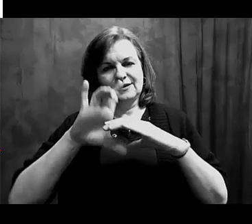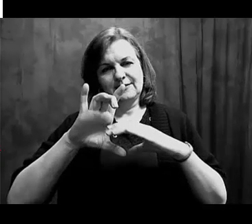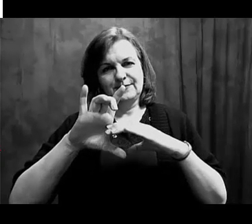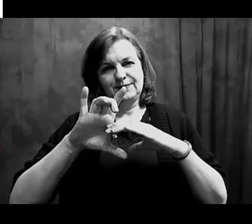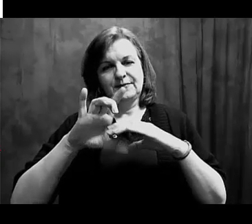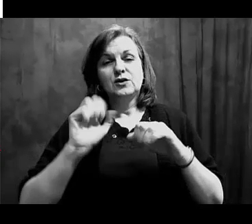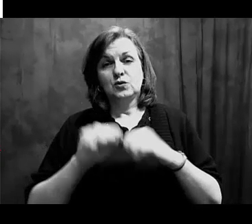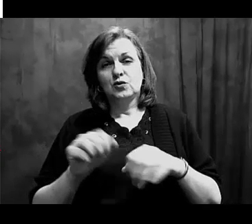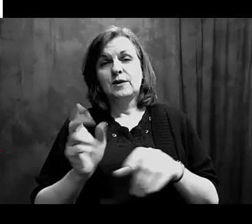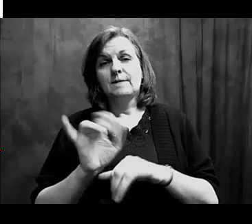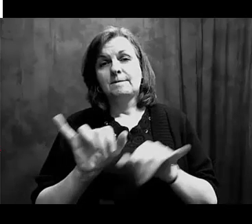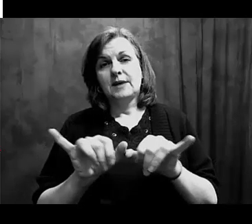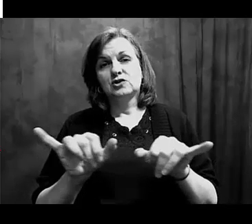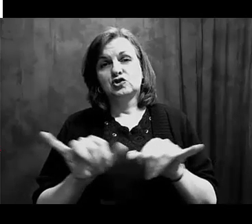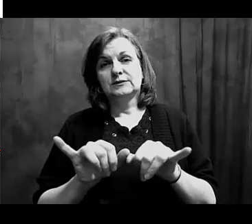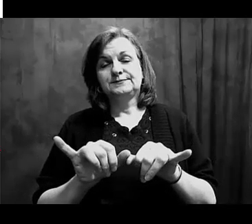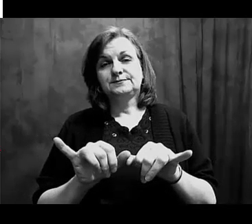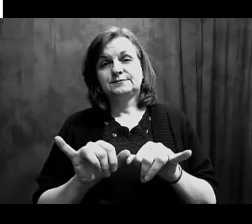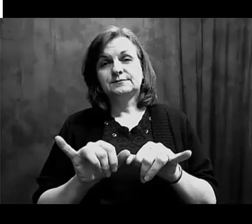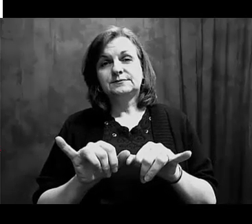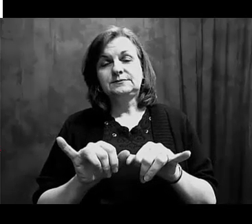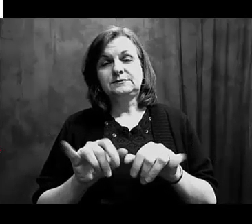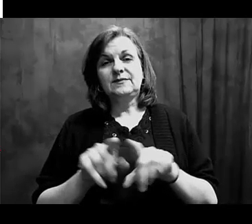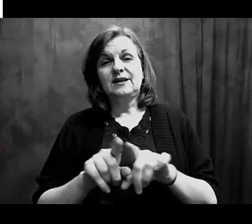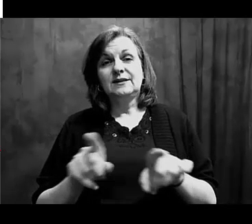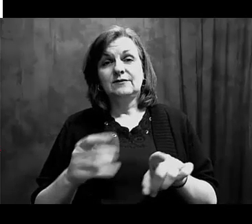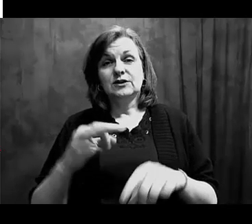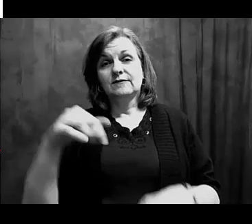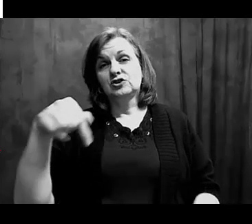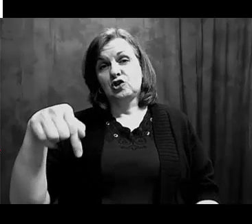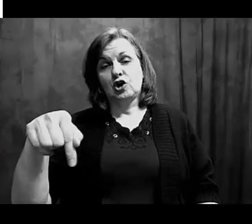you would actually be able to measure a difference in charge